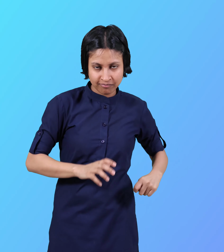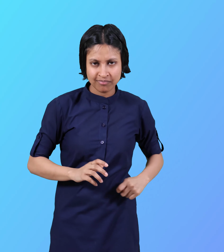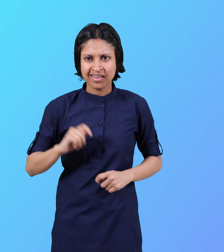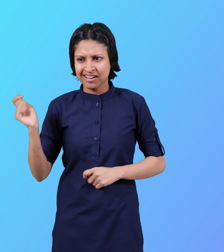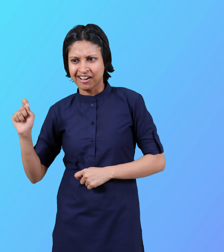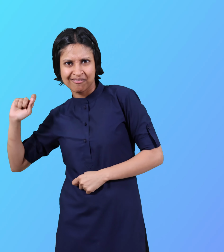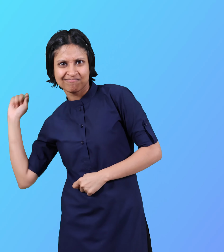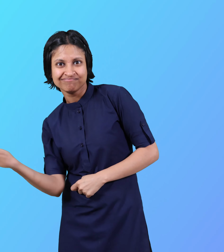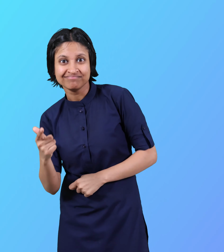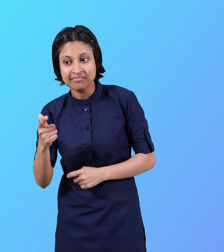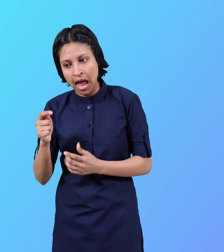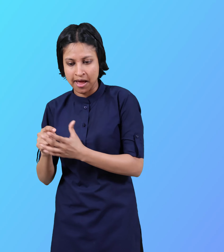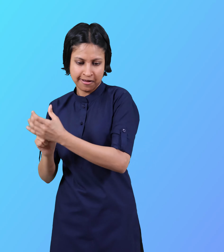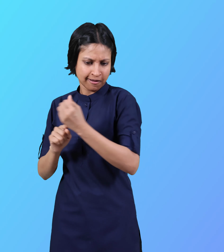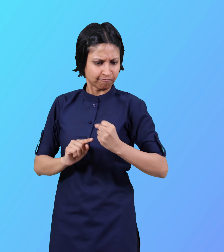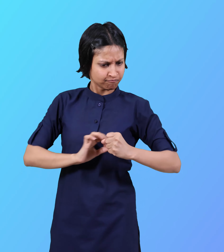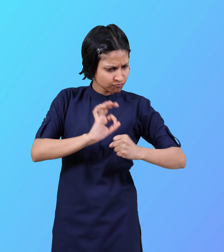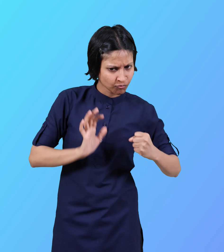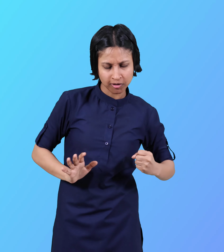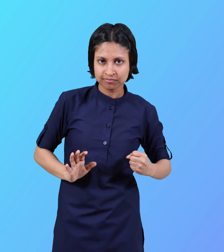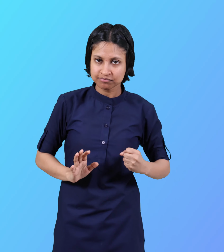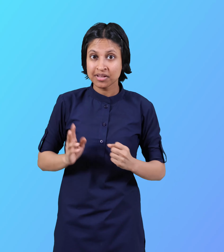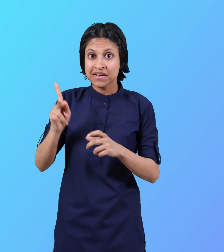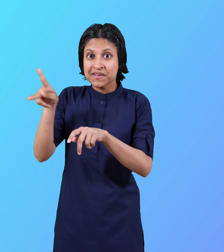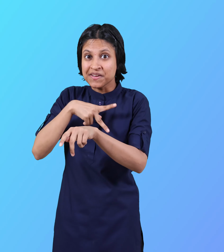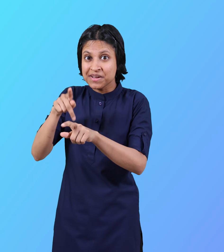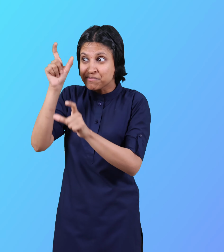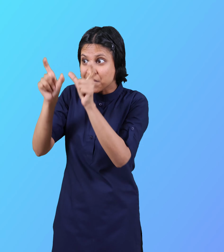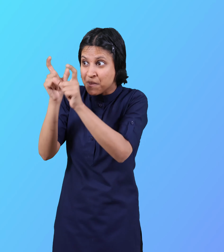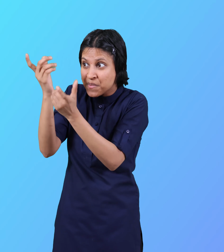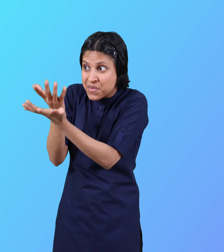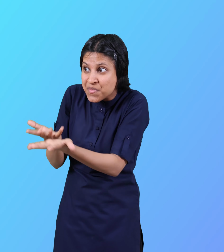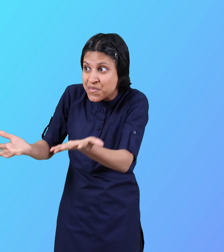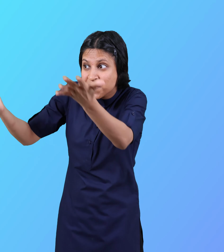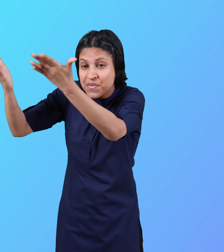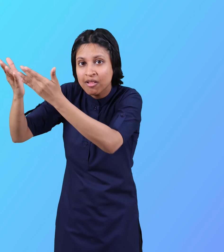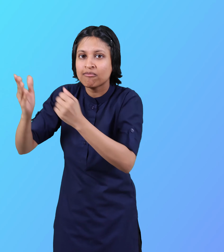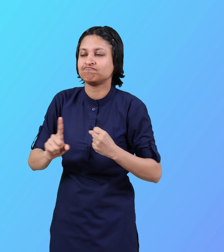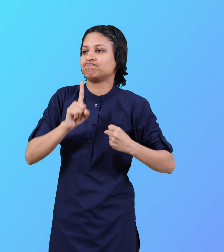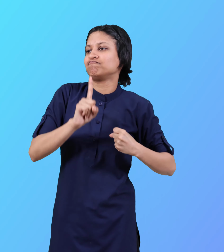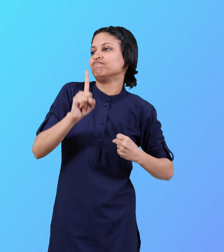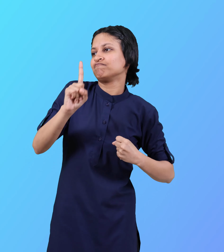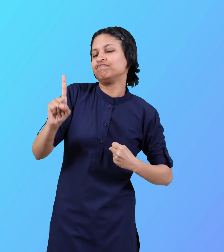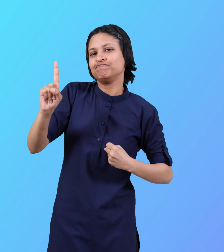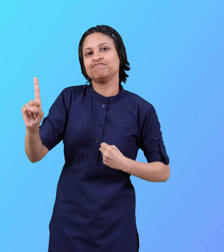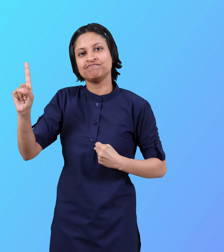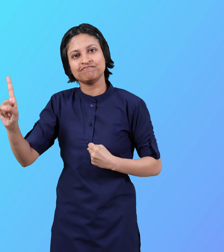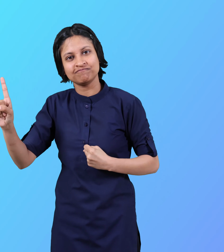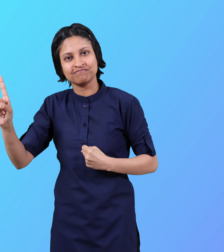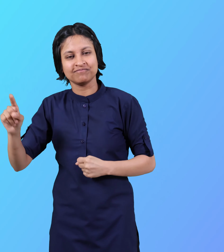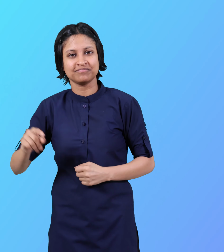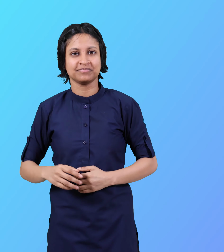and held his sling in his hand. Then he went out to meet the Philistine.